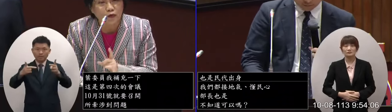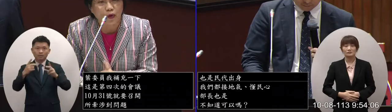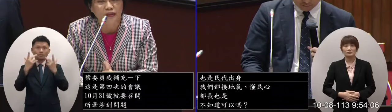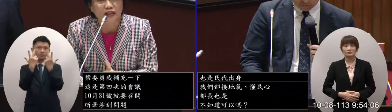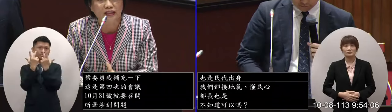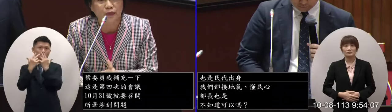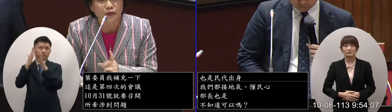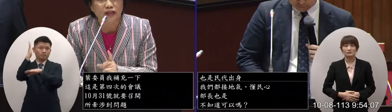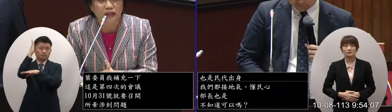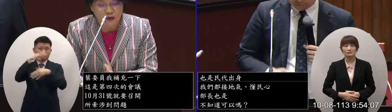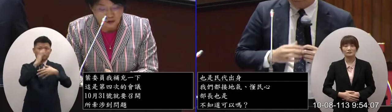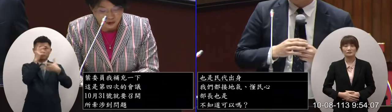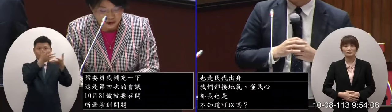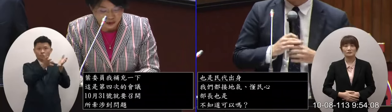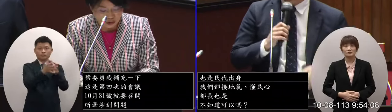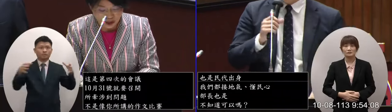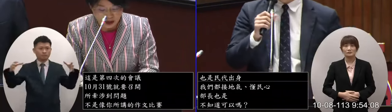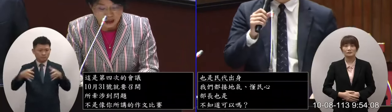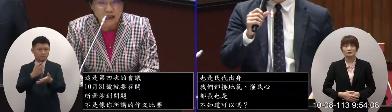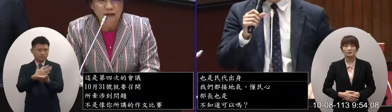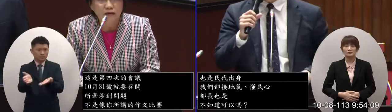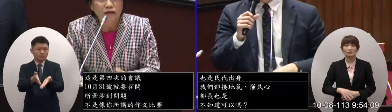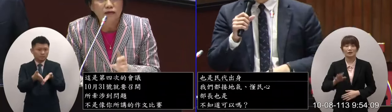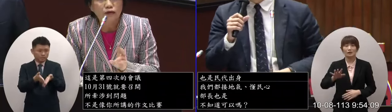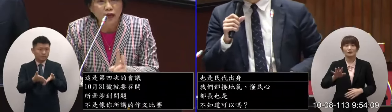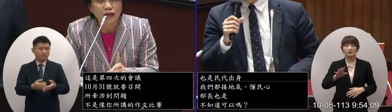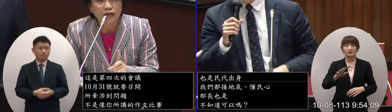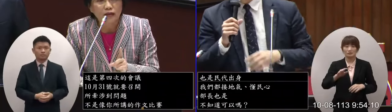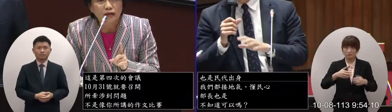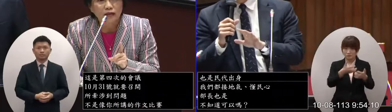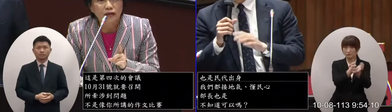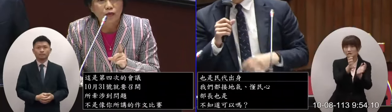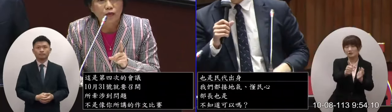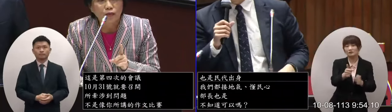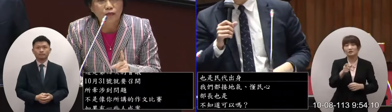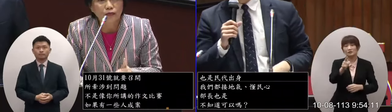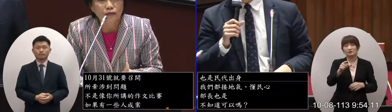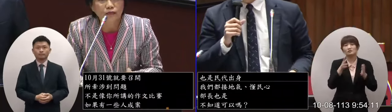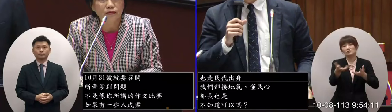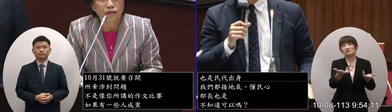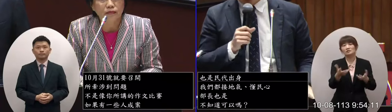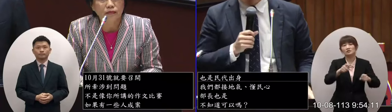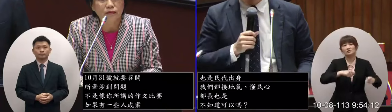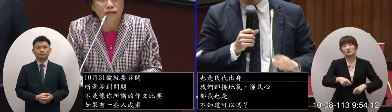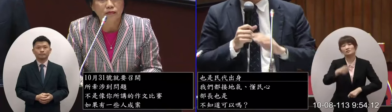be solved jointly by the New Taipei City Government and our Ministry of the Interior. Minister, because you don’t understand the case